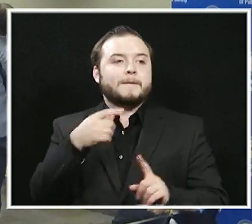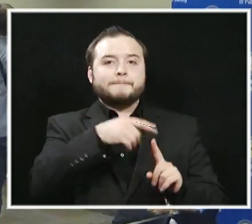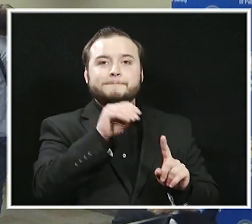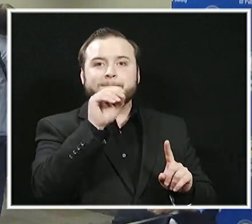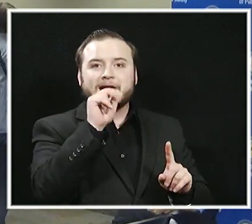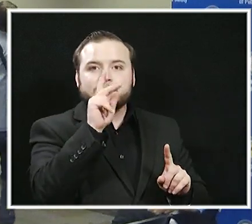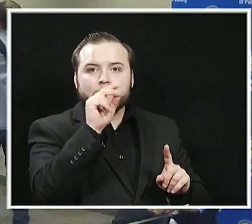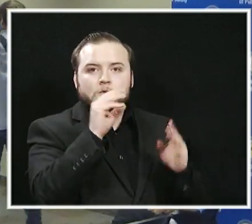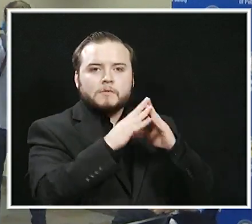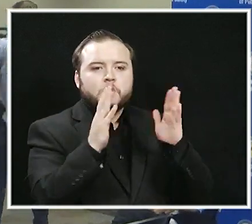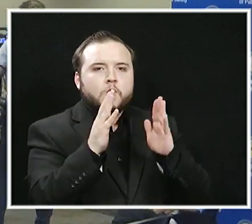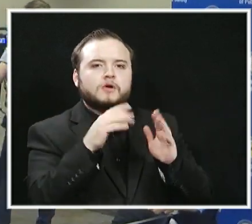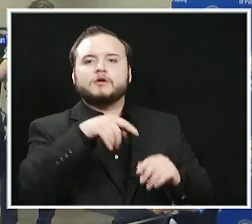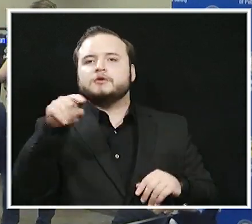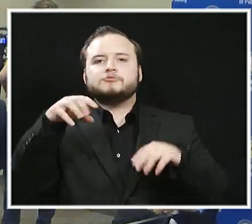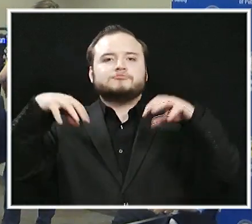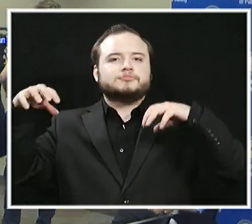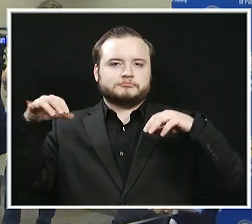Are the shops on Grand, shops in Mankato going to be